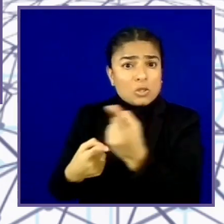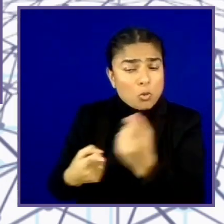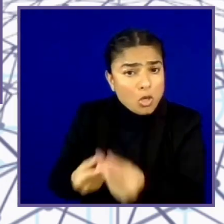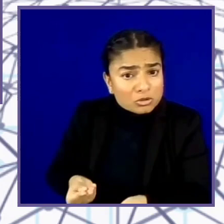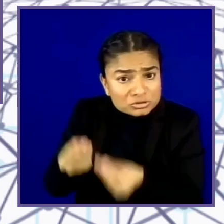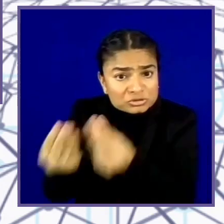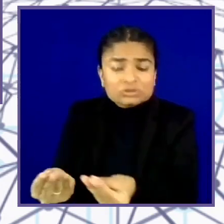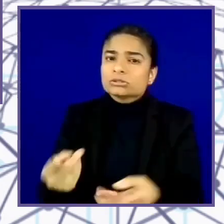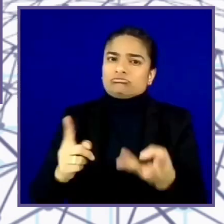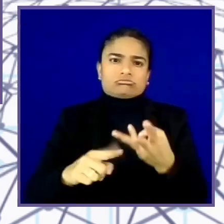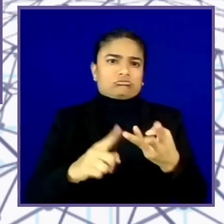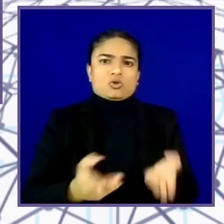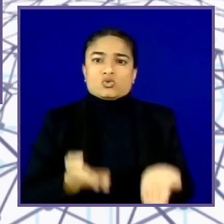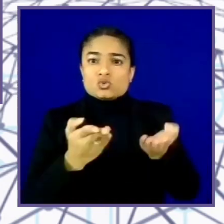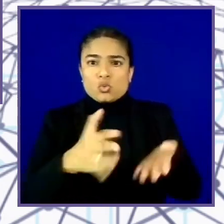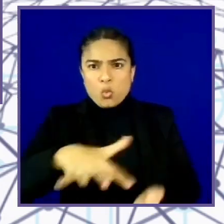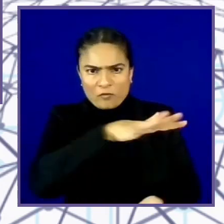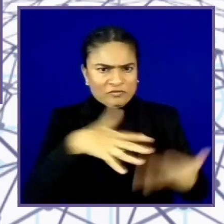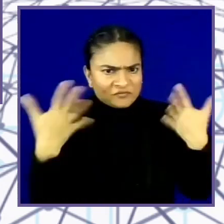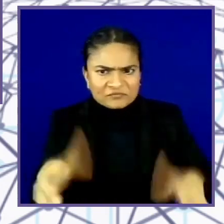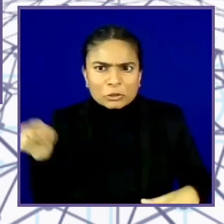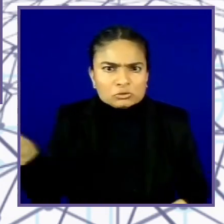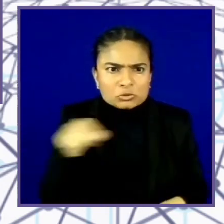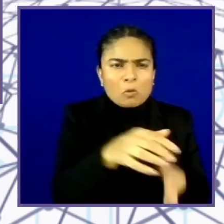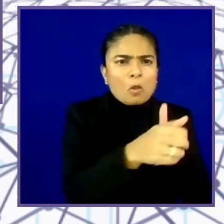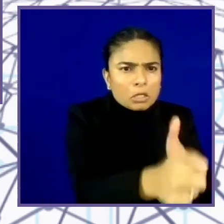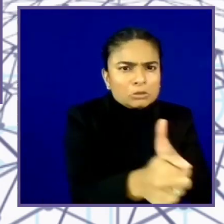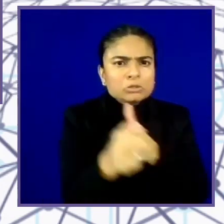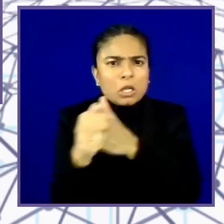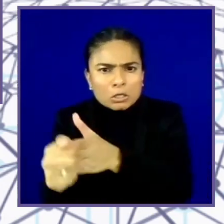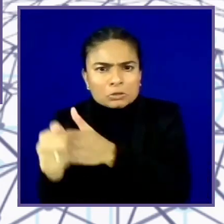And for banks what does this look like? It looks like the. Opportunities for potential